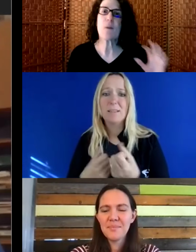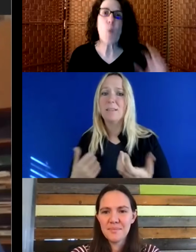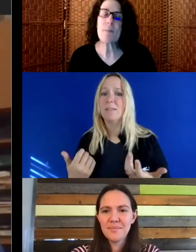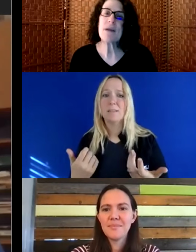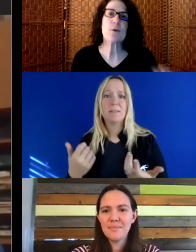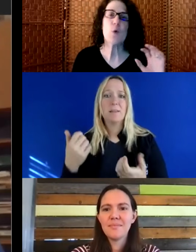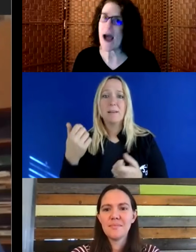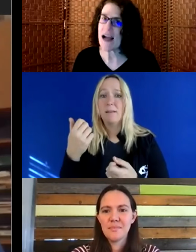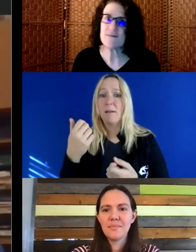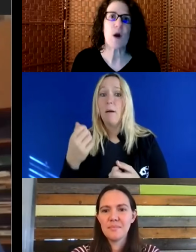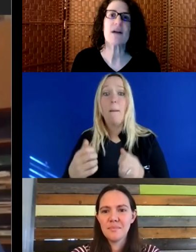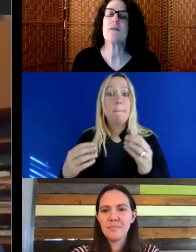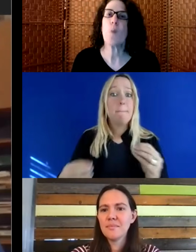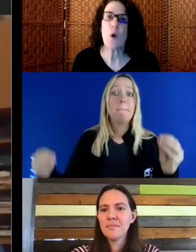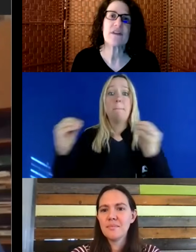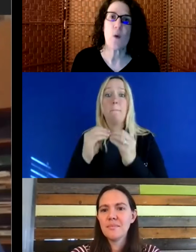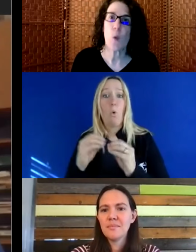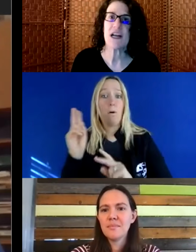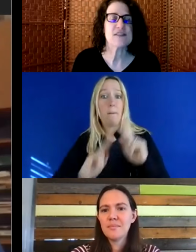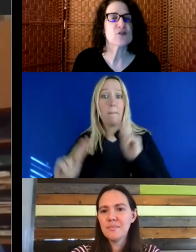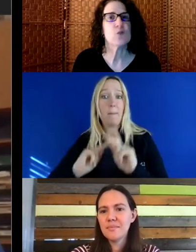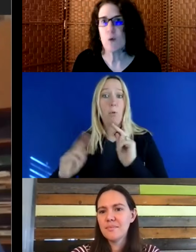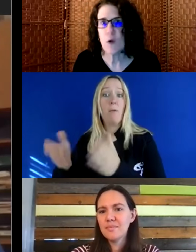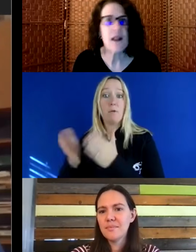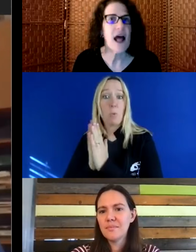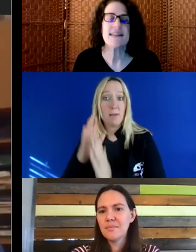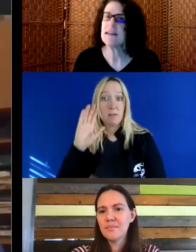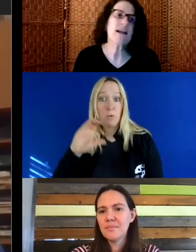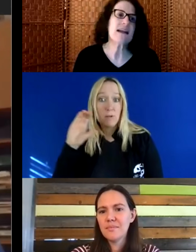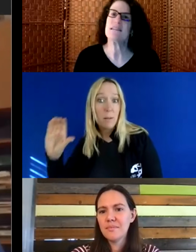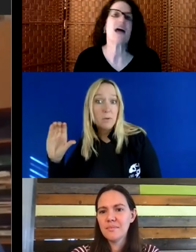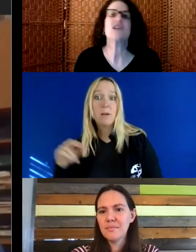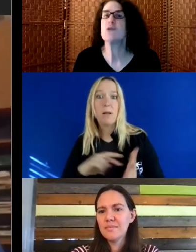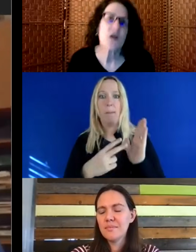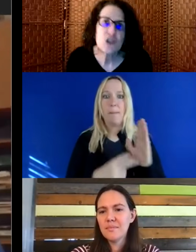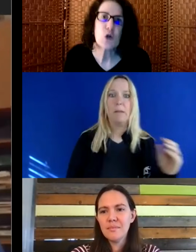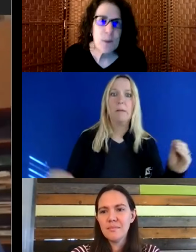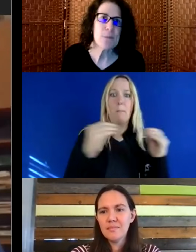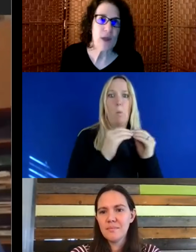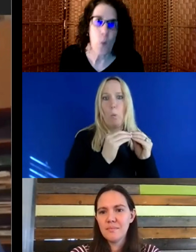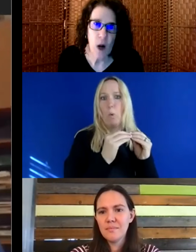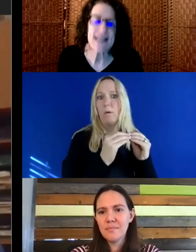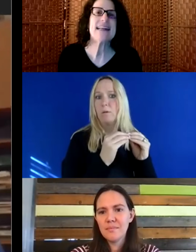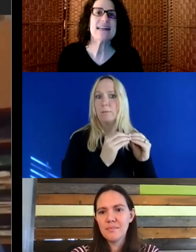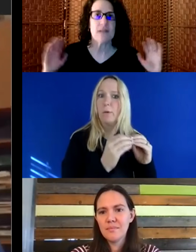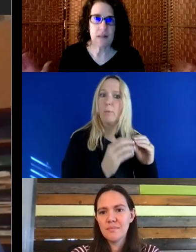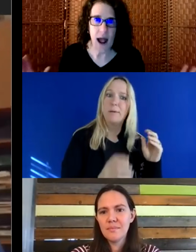The more people who ask for it, the more the organizers will realize it's not just one or two people that want it -- it's a lot.